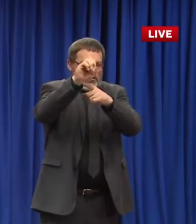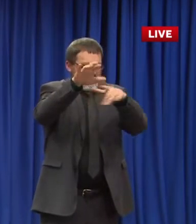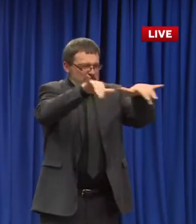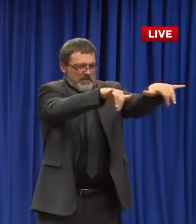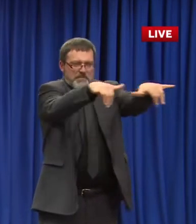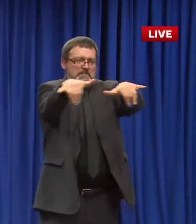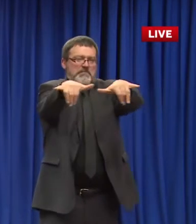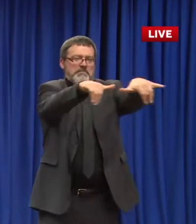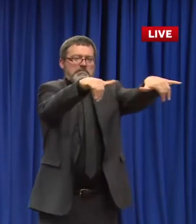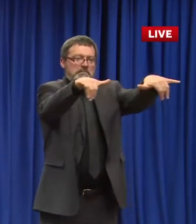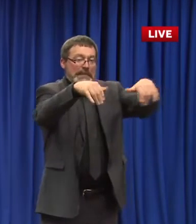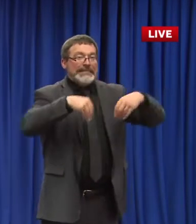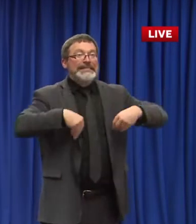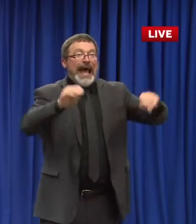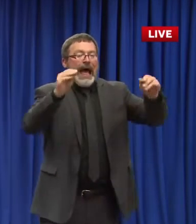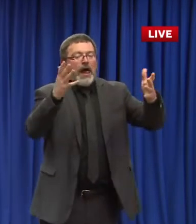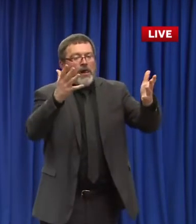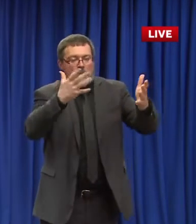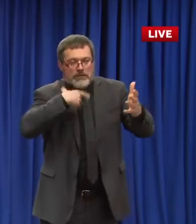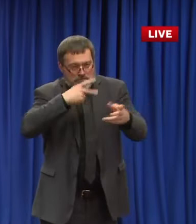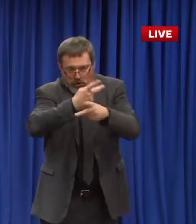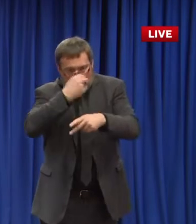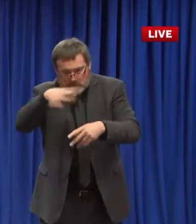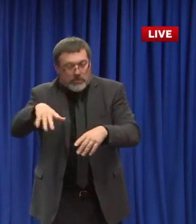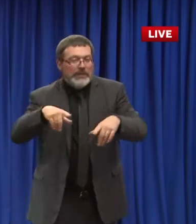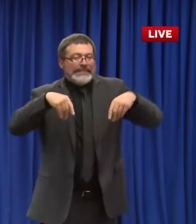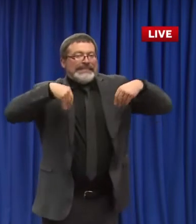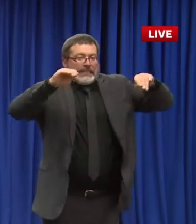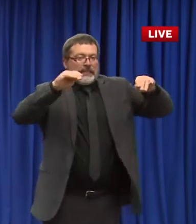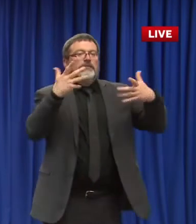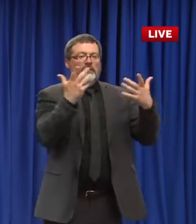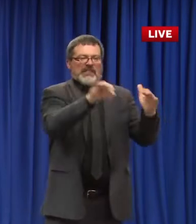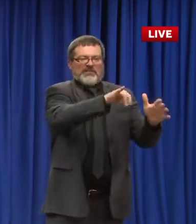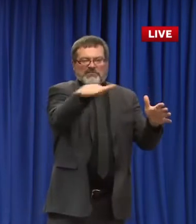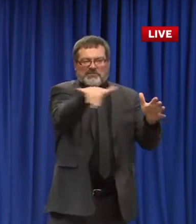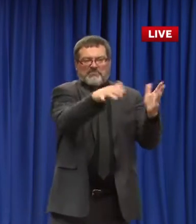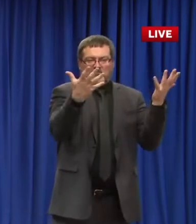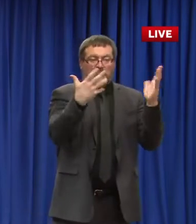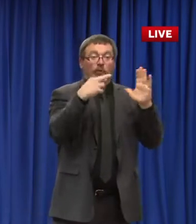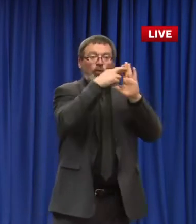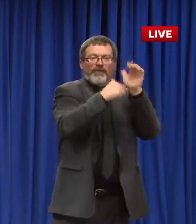SO BOTH UNDER THE RETAIL GUIDANCE AS WELL AS THE GUIDANCE WE GIVE FOR GROCERY STORES.